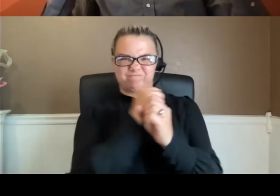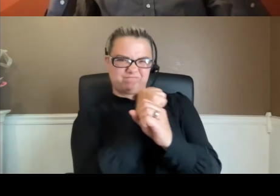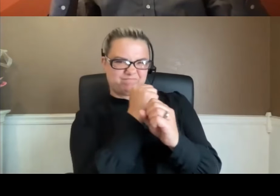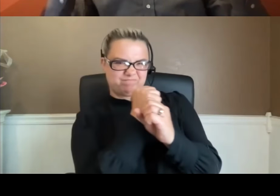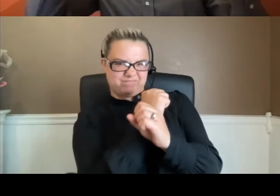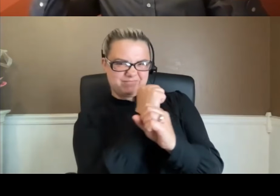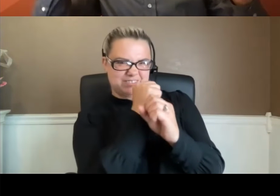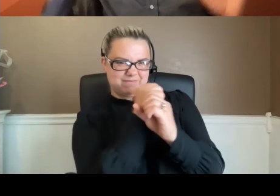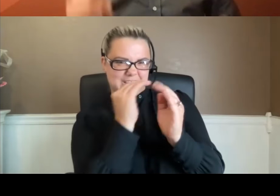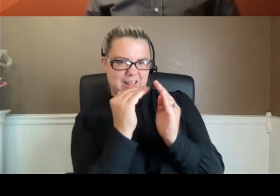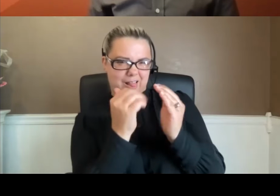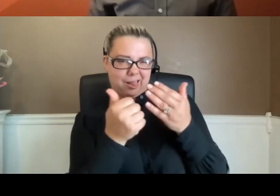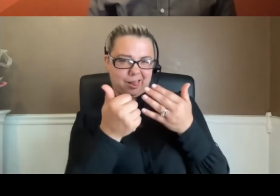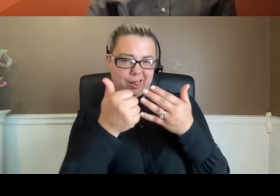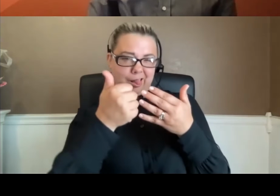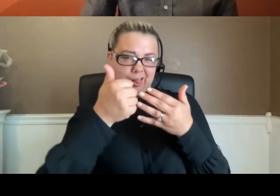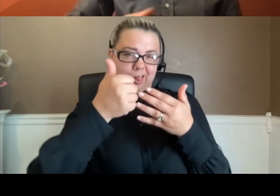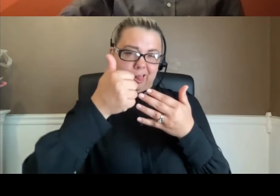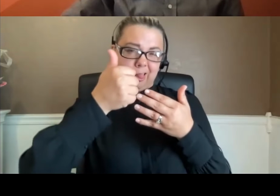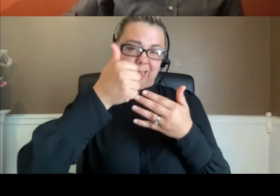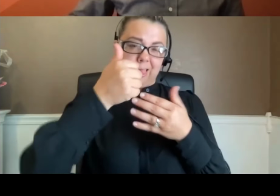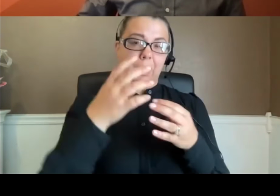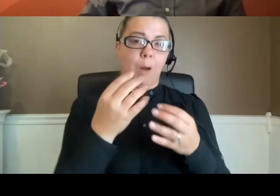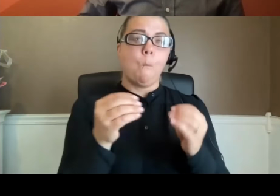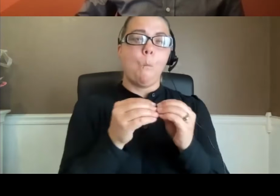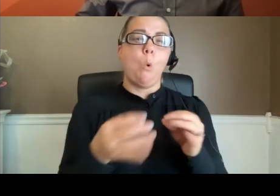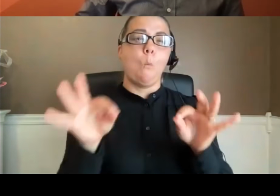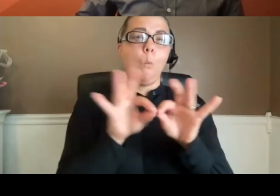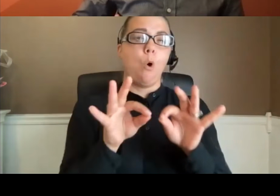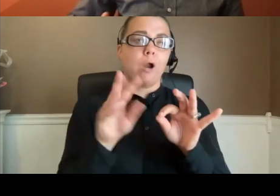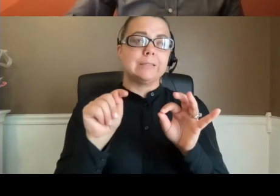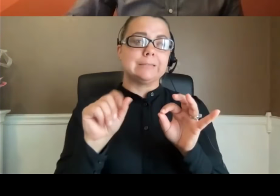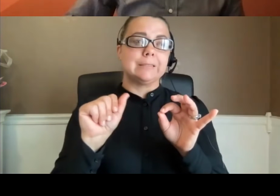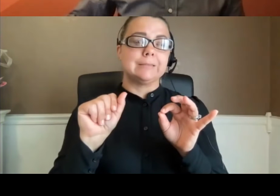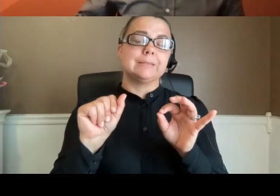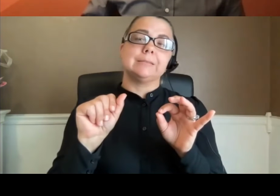verbiage up toward the top, because the closer you are at the top, the closer a word is to